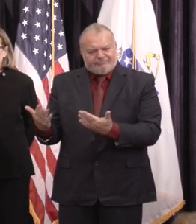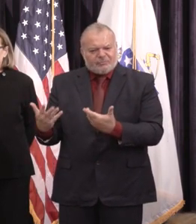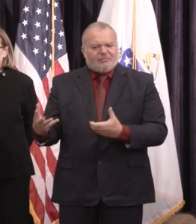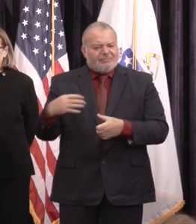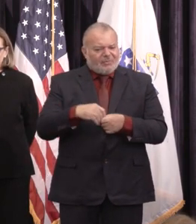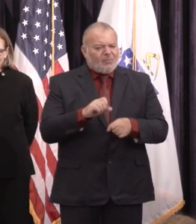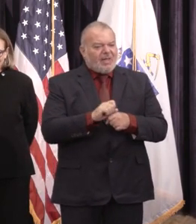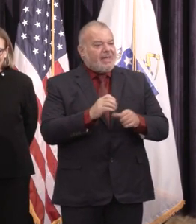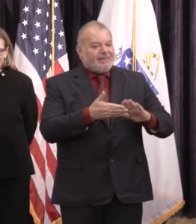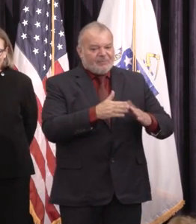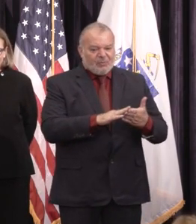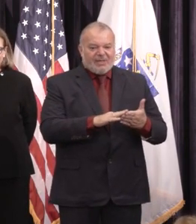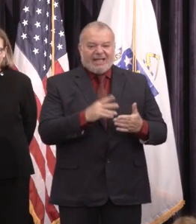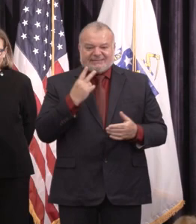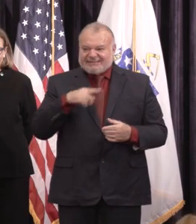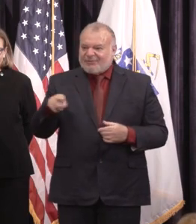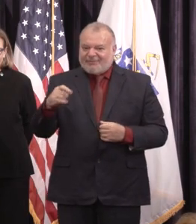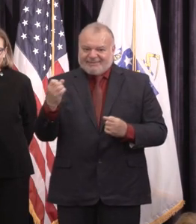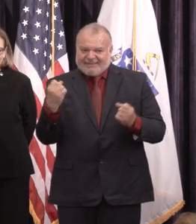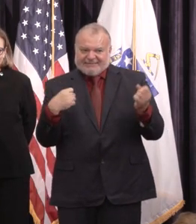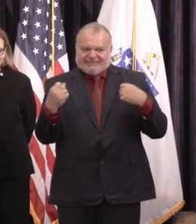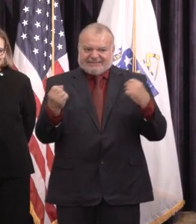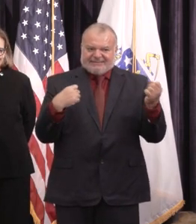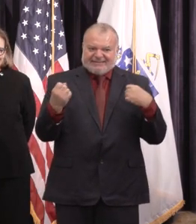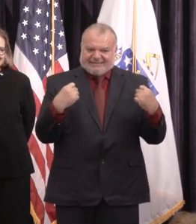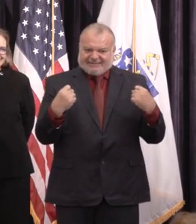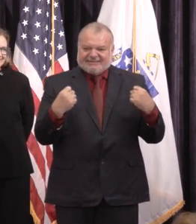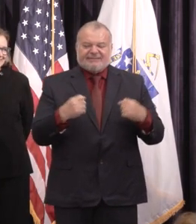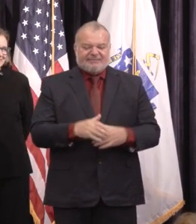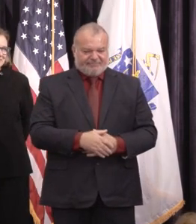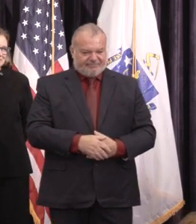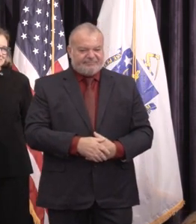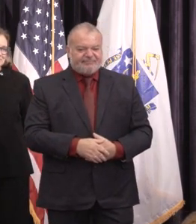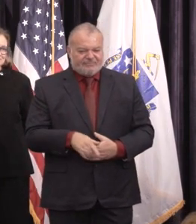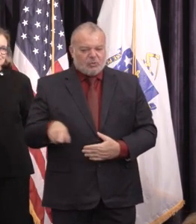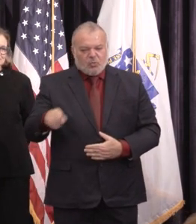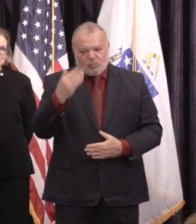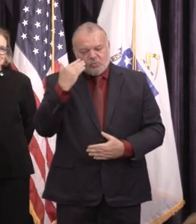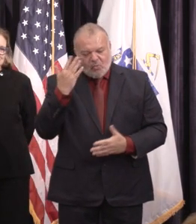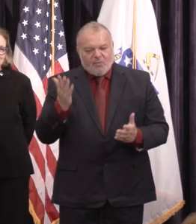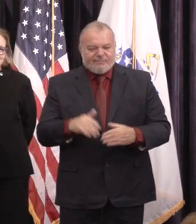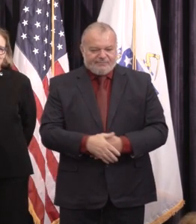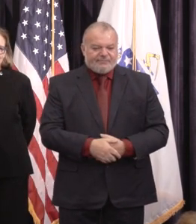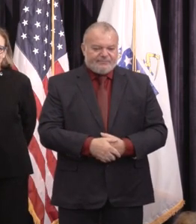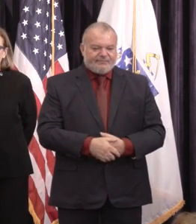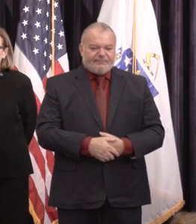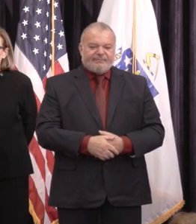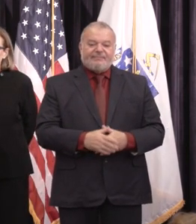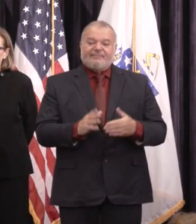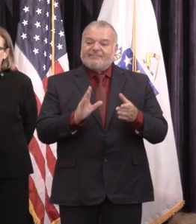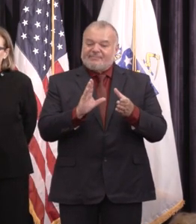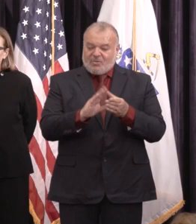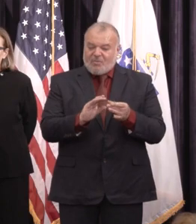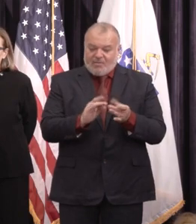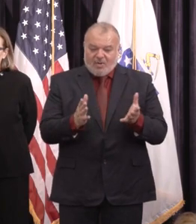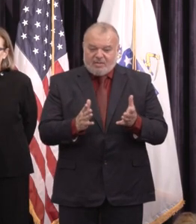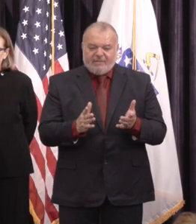all shaking your head and you know that. So let me just say this in a very simple way. We believe